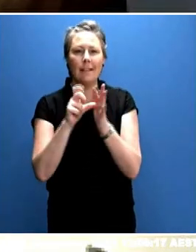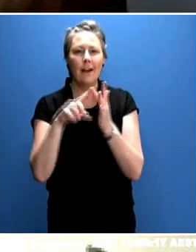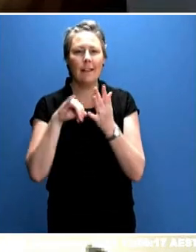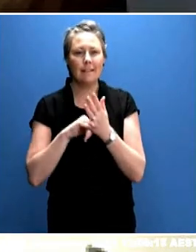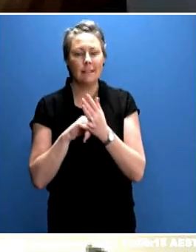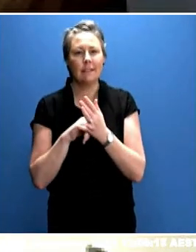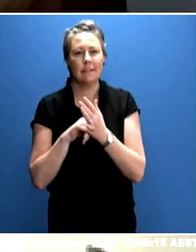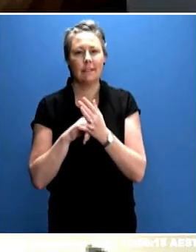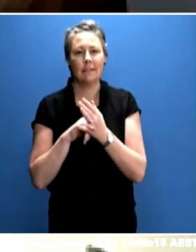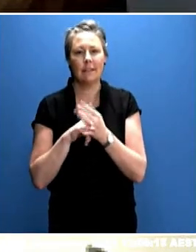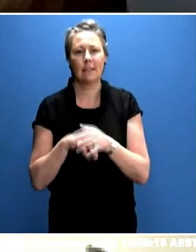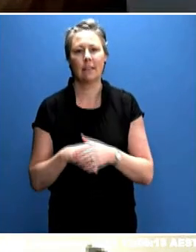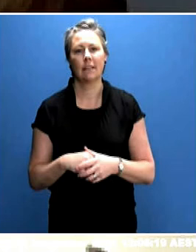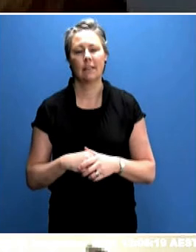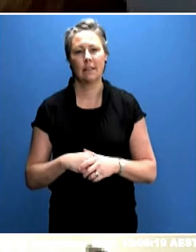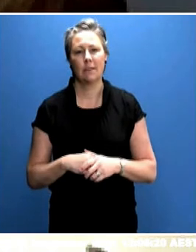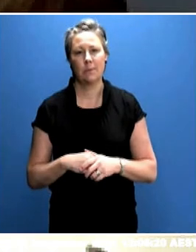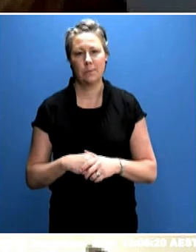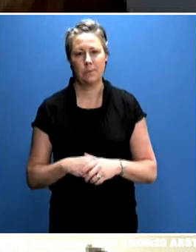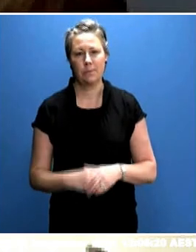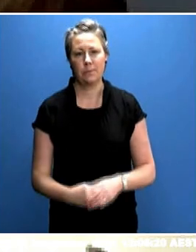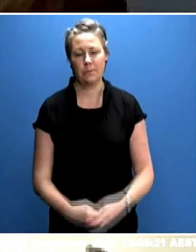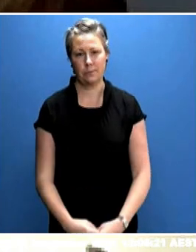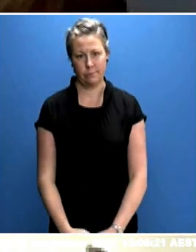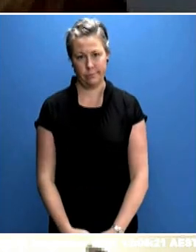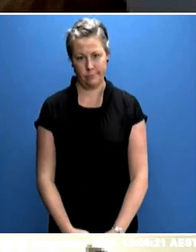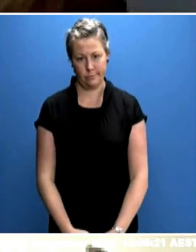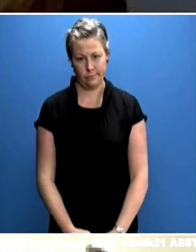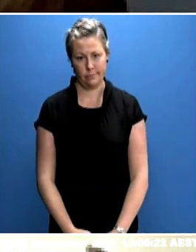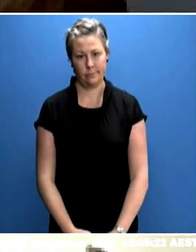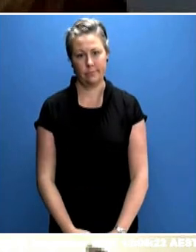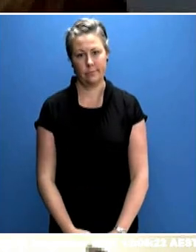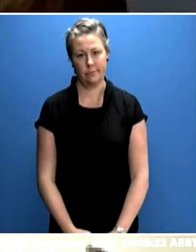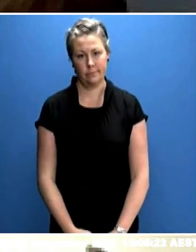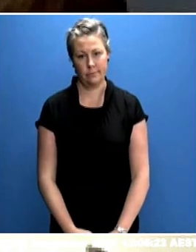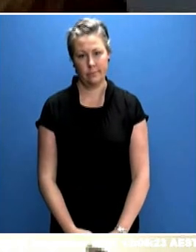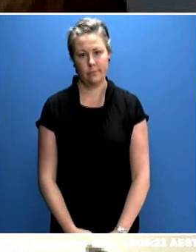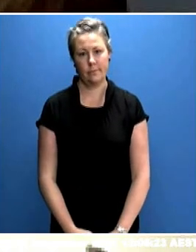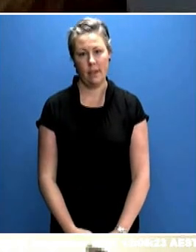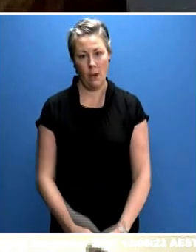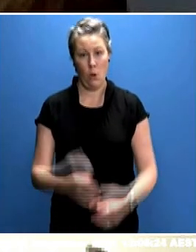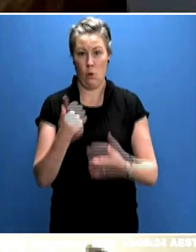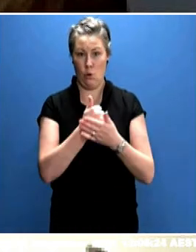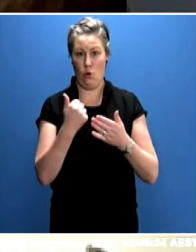So through the court process, there's an order of a neuropsych report done.